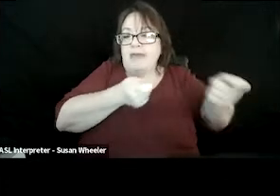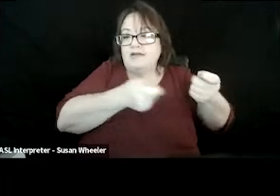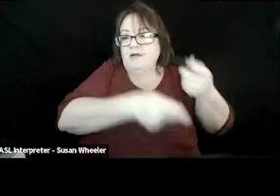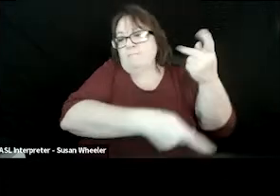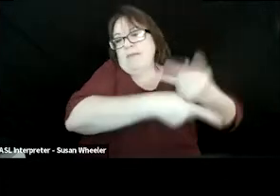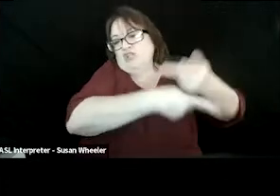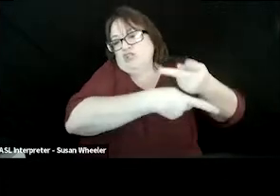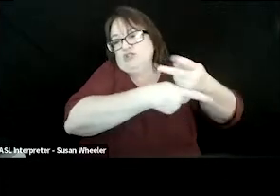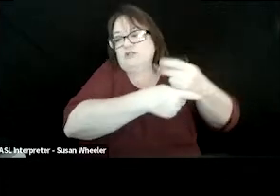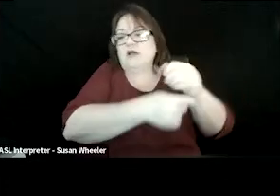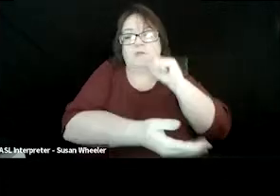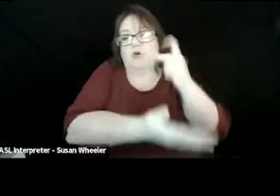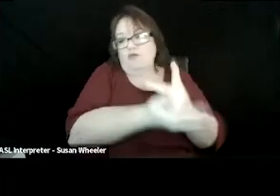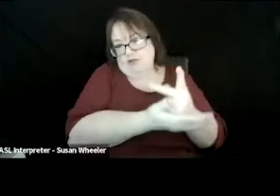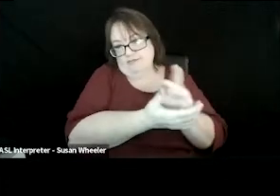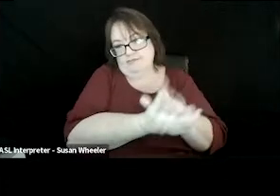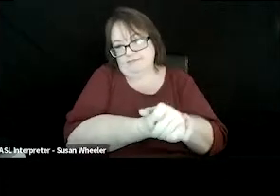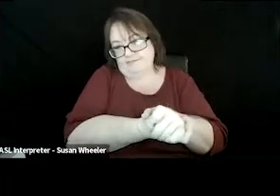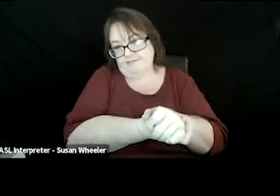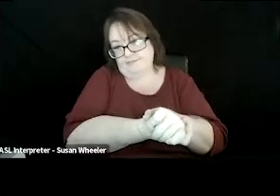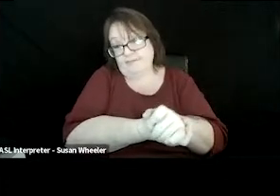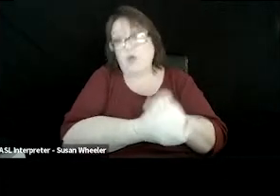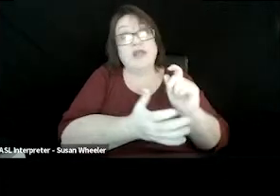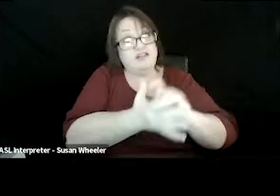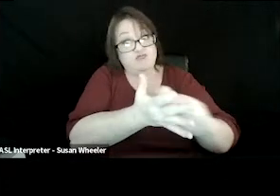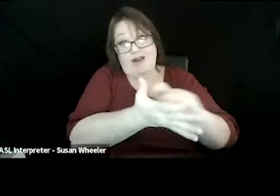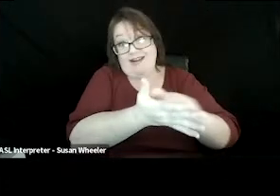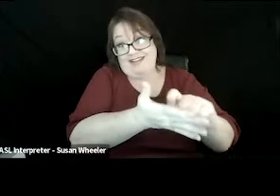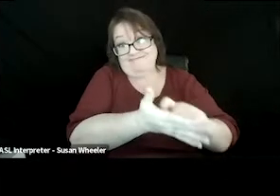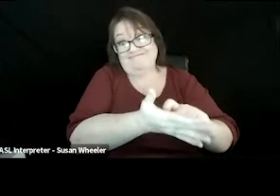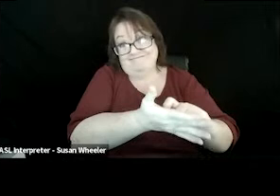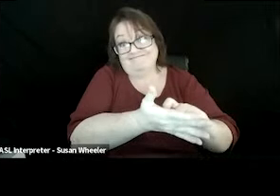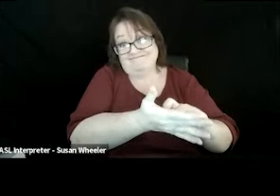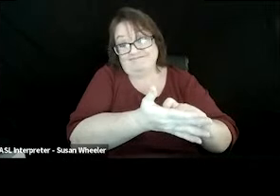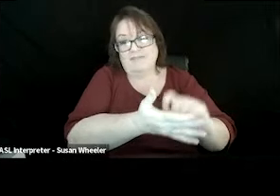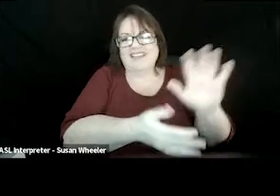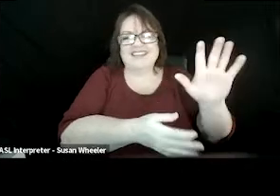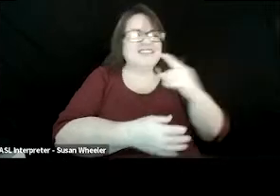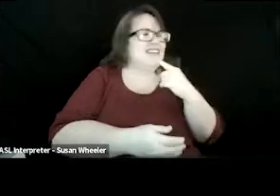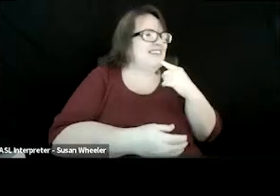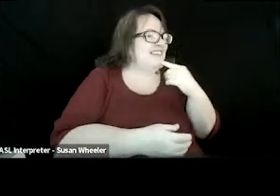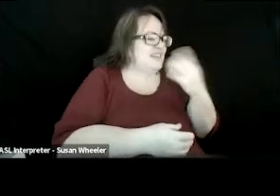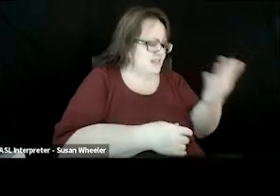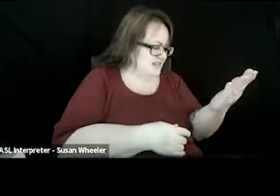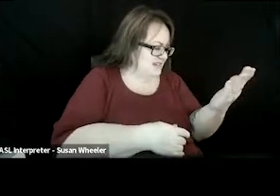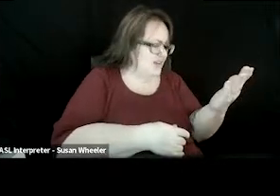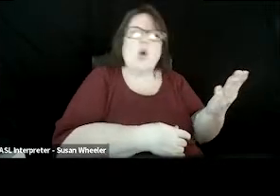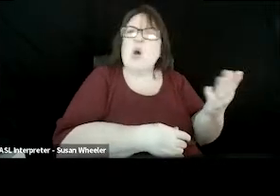and in some cases, your manager or your employer will say, you know what? That conflicts with what we do,